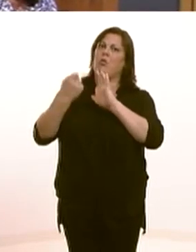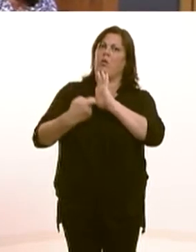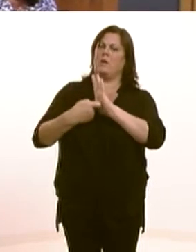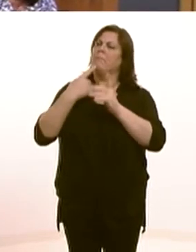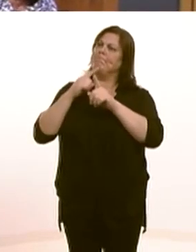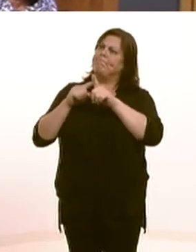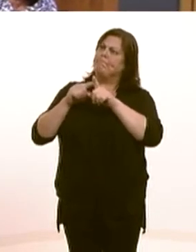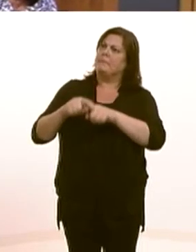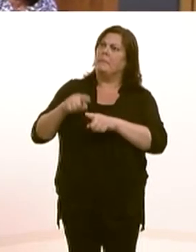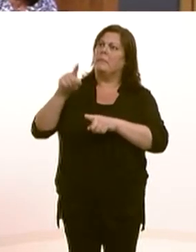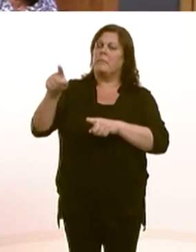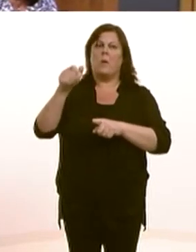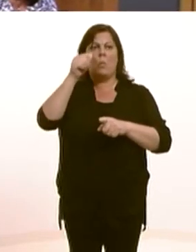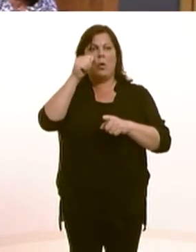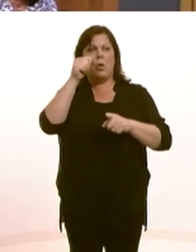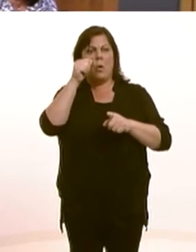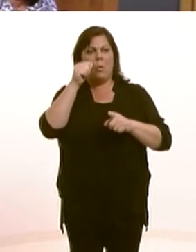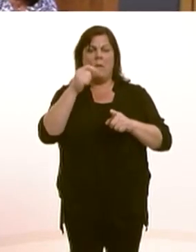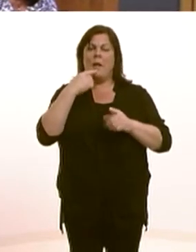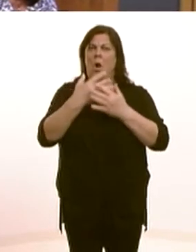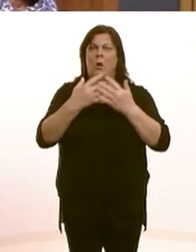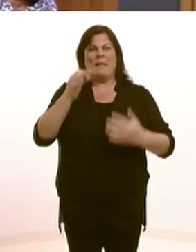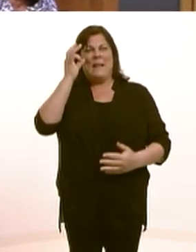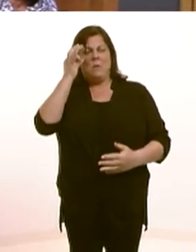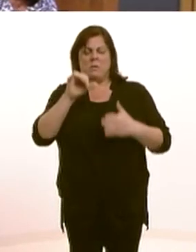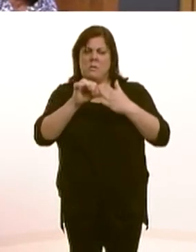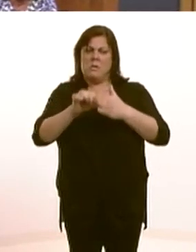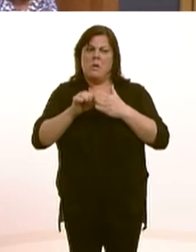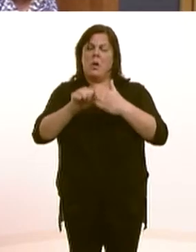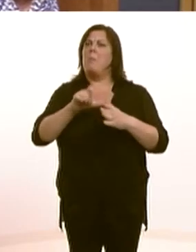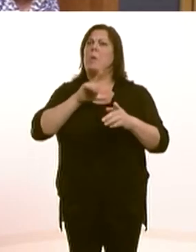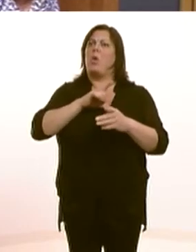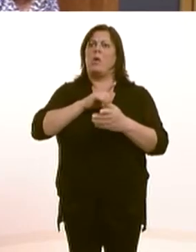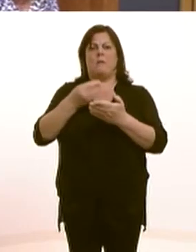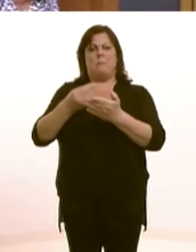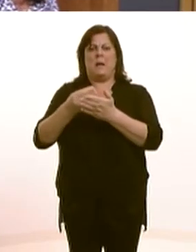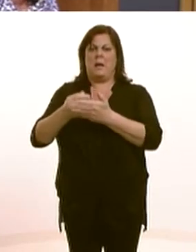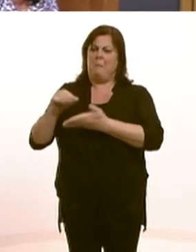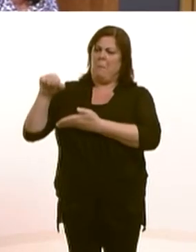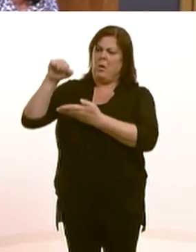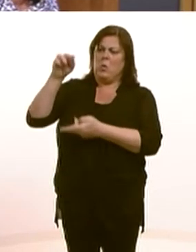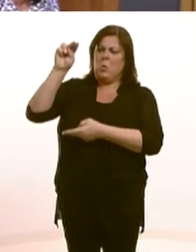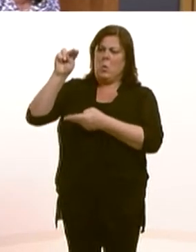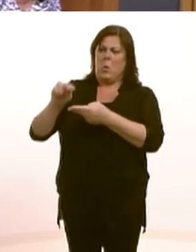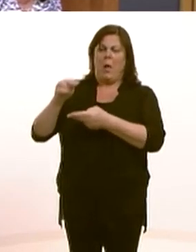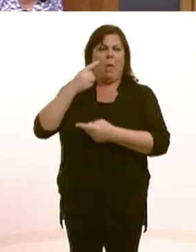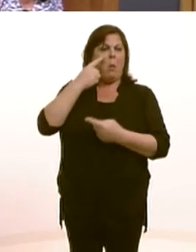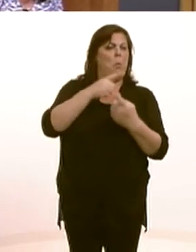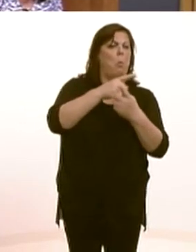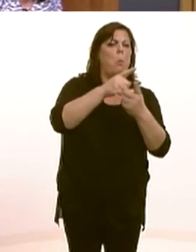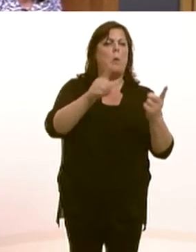difficulties because of Westminster austerity cuts being passed down to them; they are looking at the services to provide and community libraries are one of the ways in which itís happening.